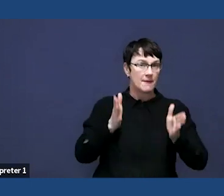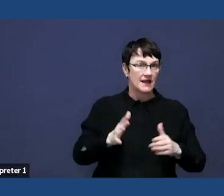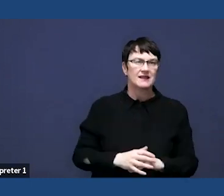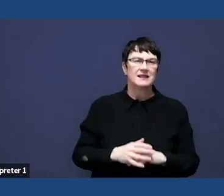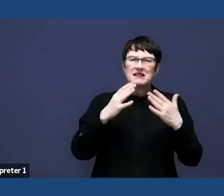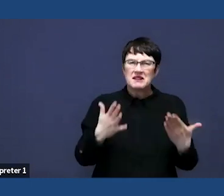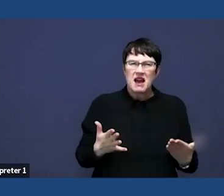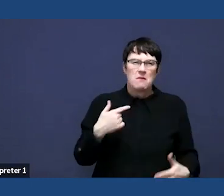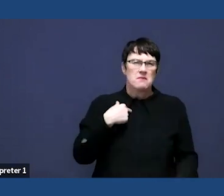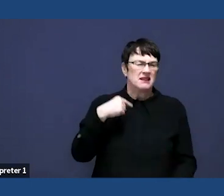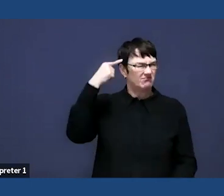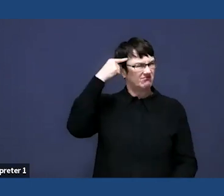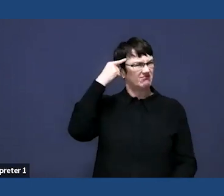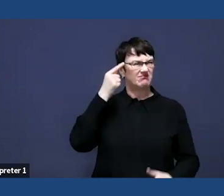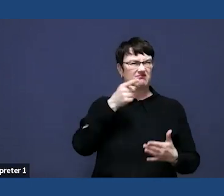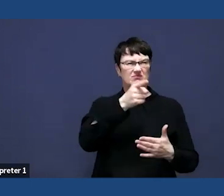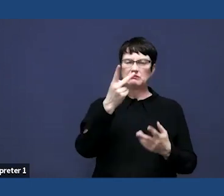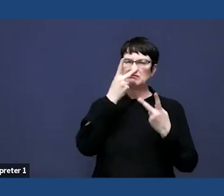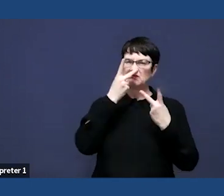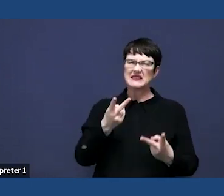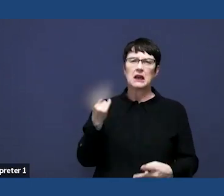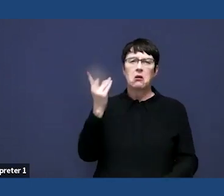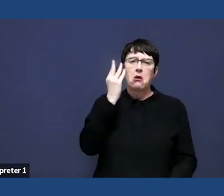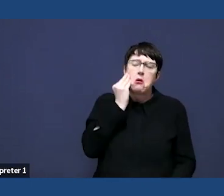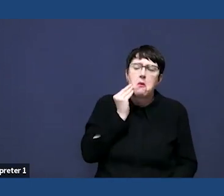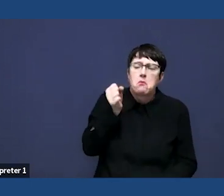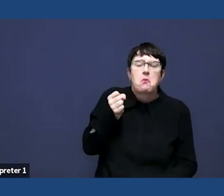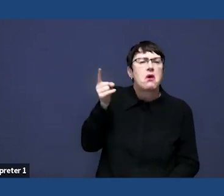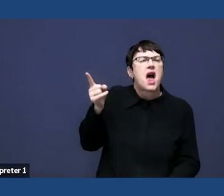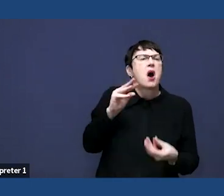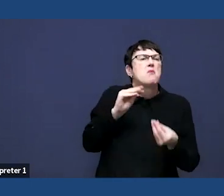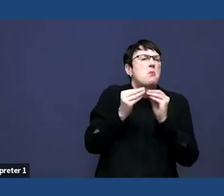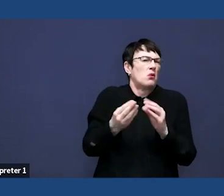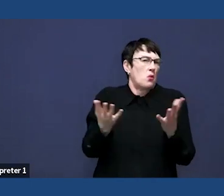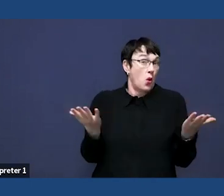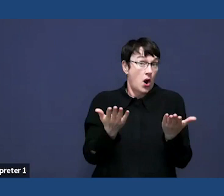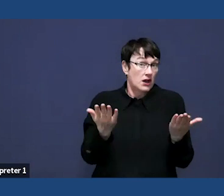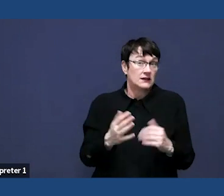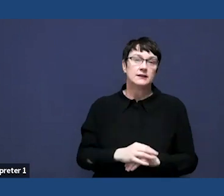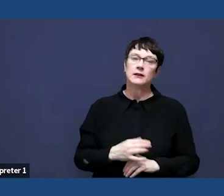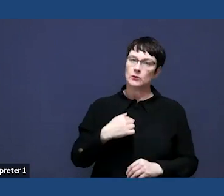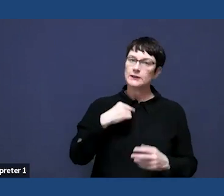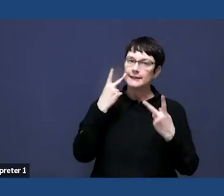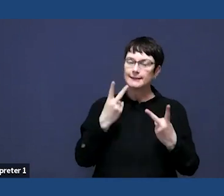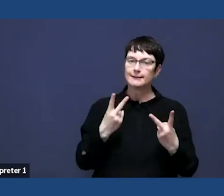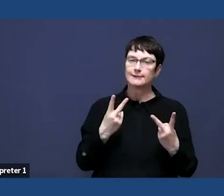Well, research from across the globe, including from our partners at AARP, indicates that